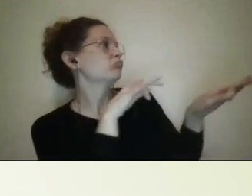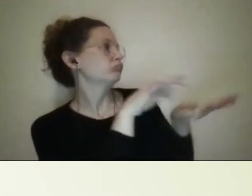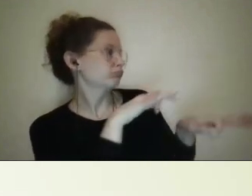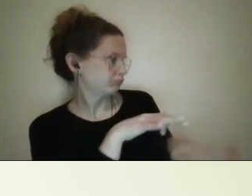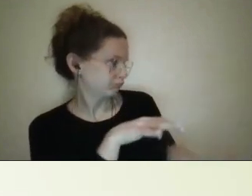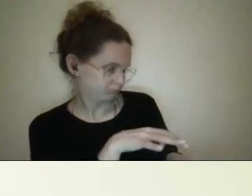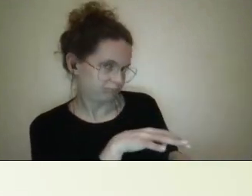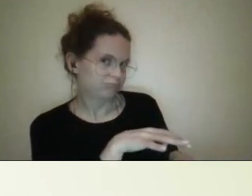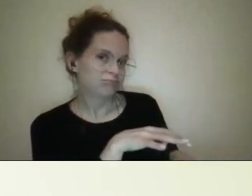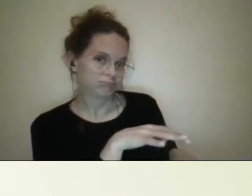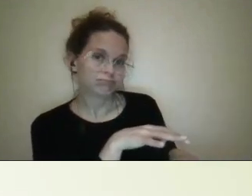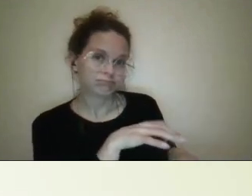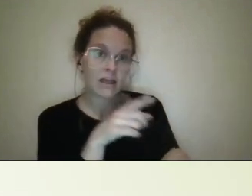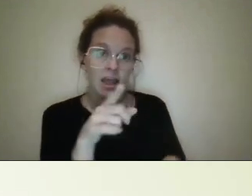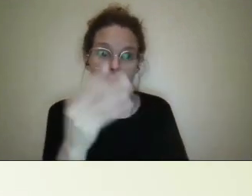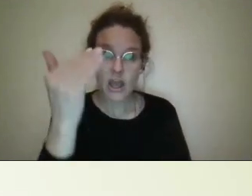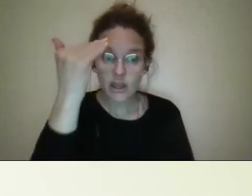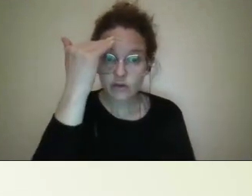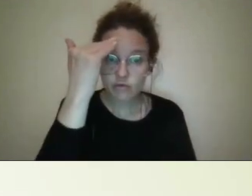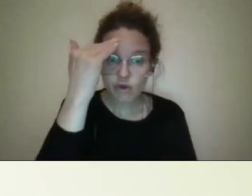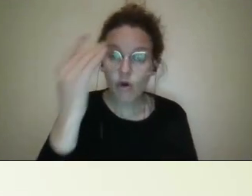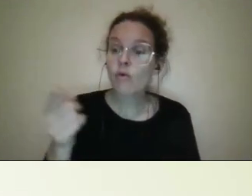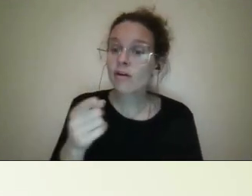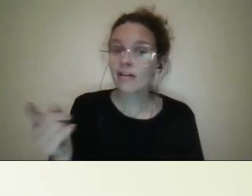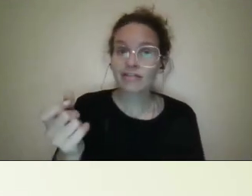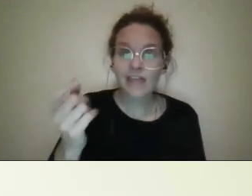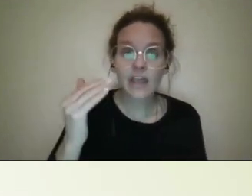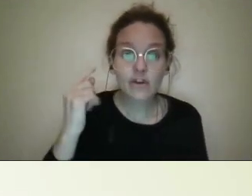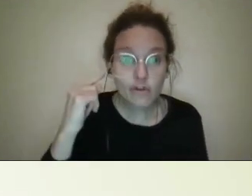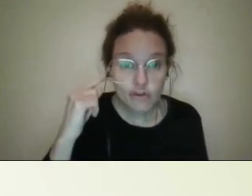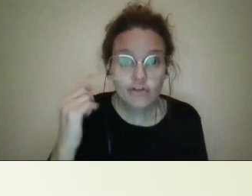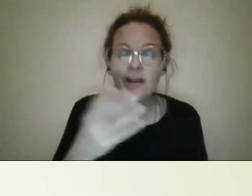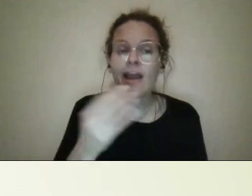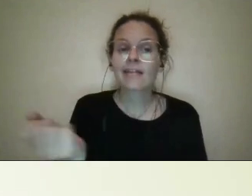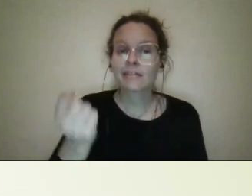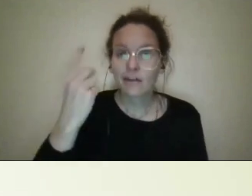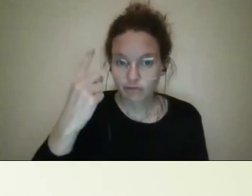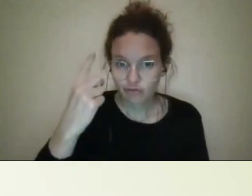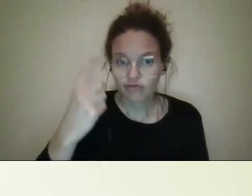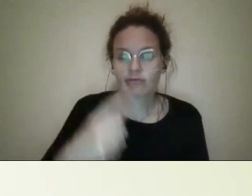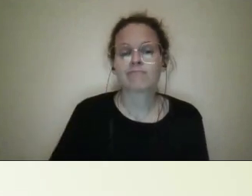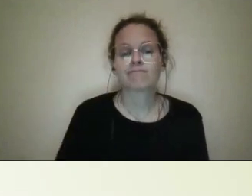are. Then you know that they heard you and they understood what you were giving them.